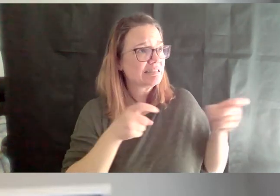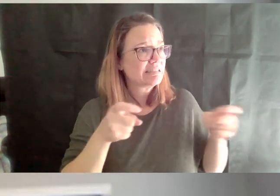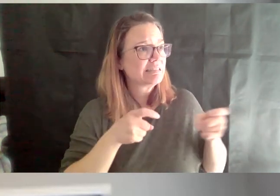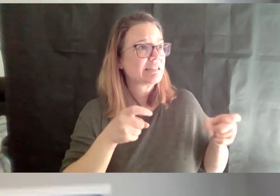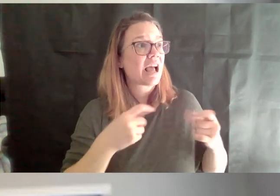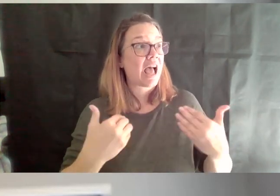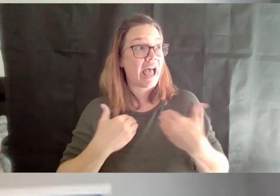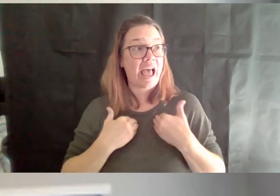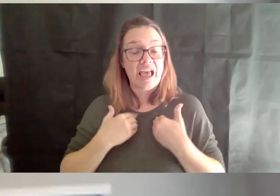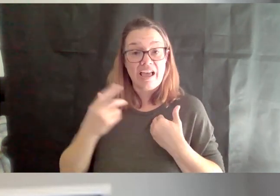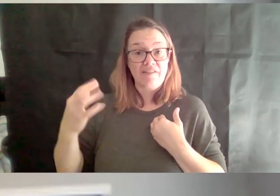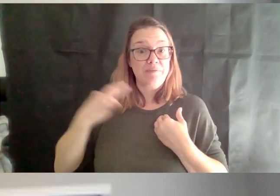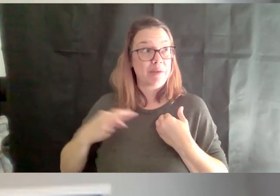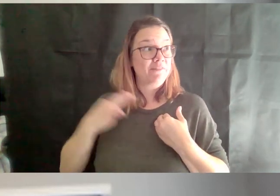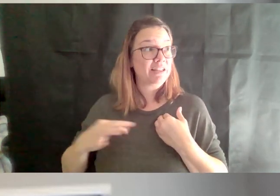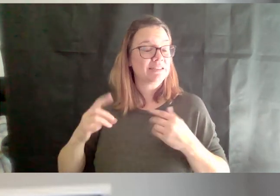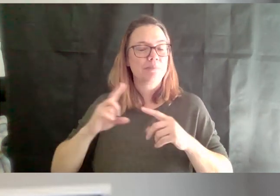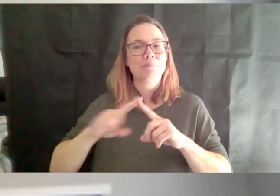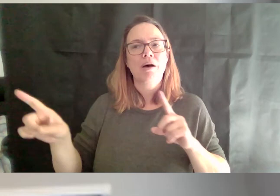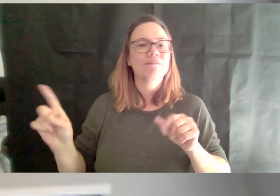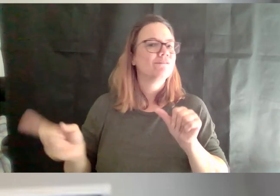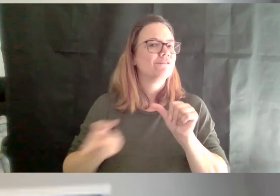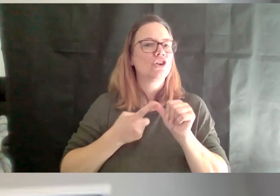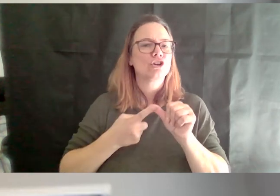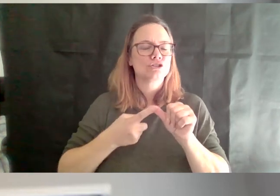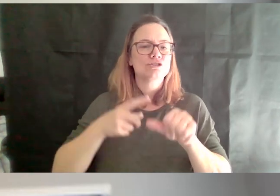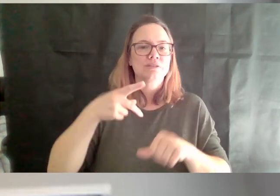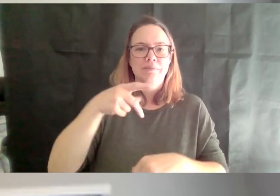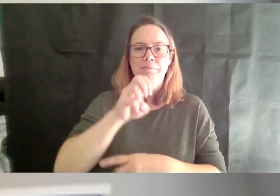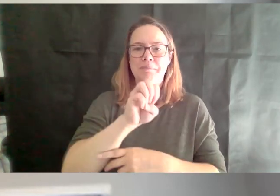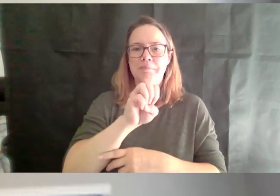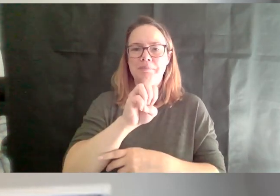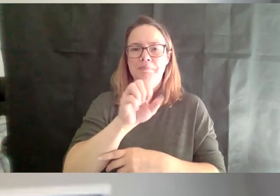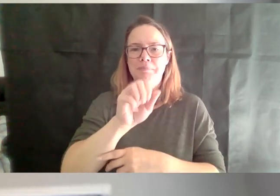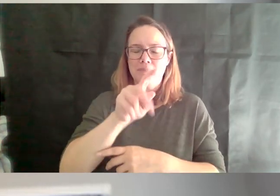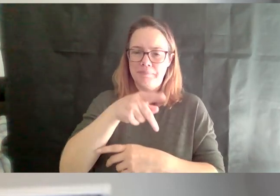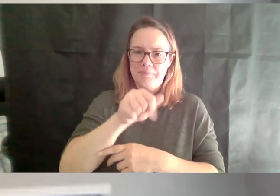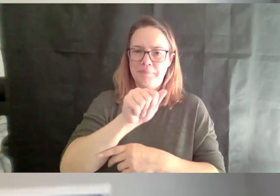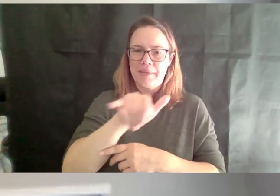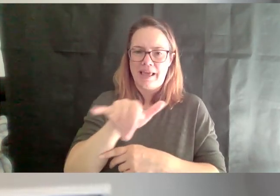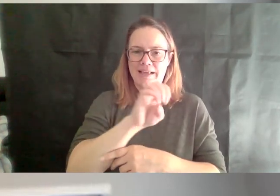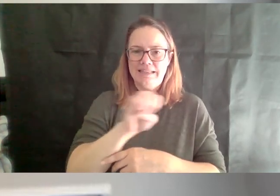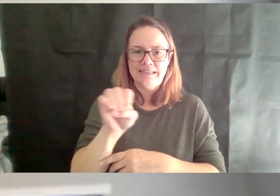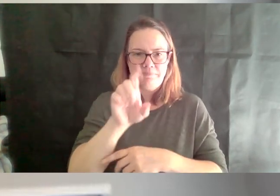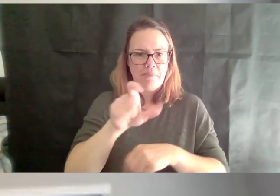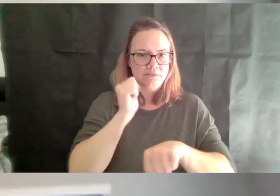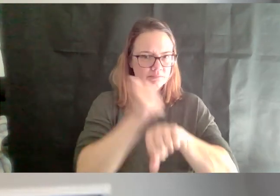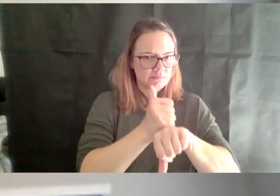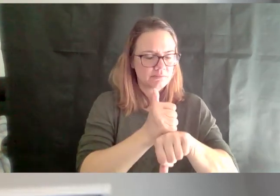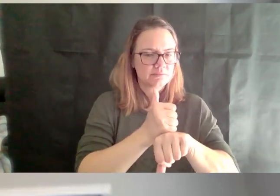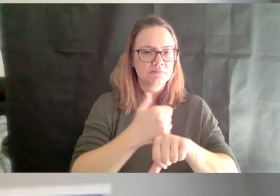benefits, but needed a payee in place first, I was able to introduce PFS to them, another service that's